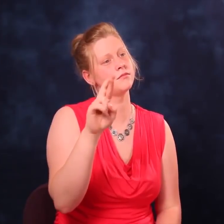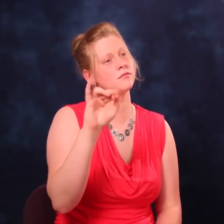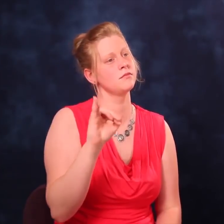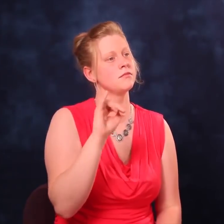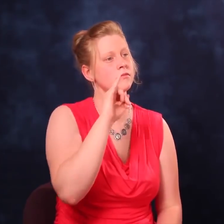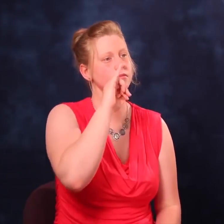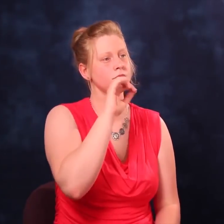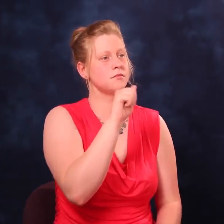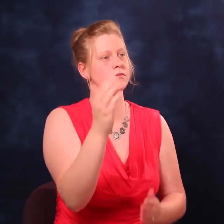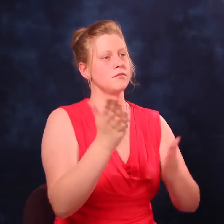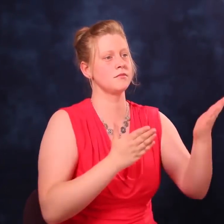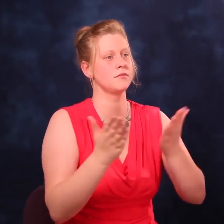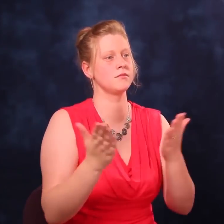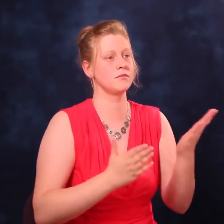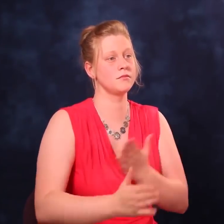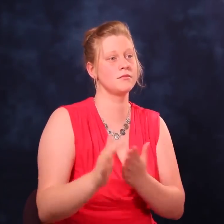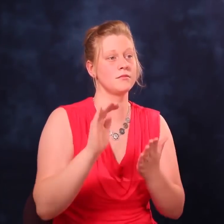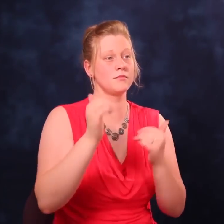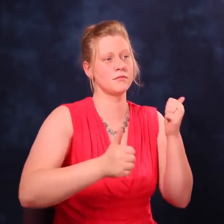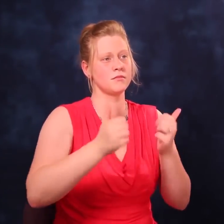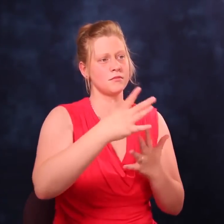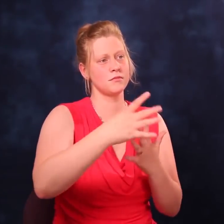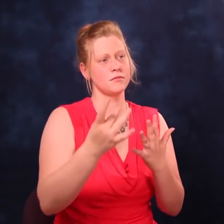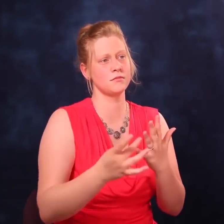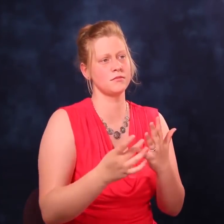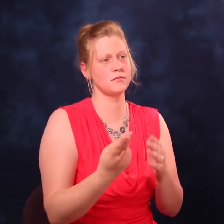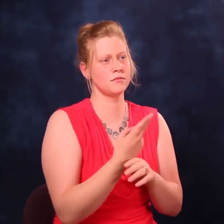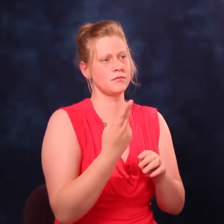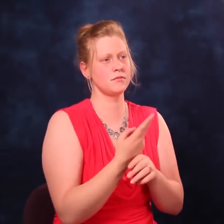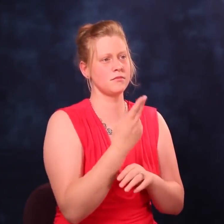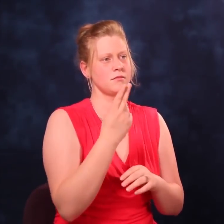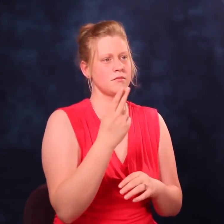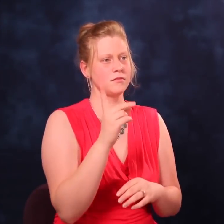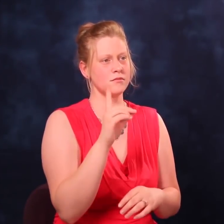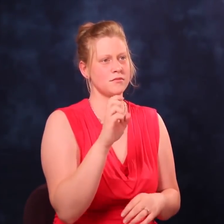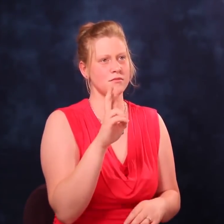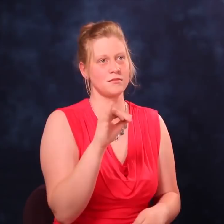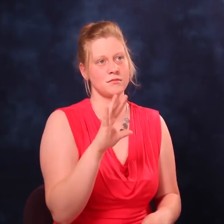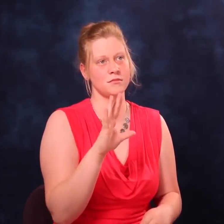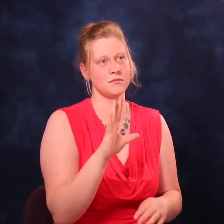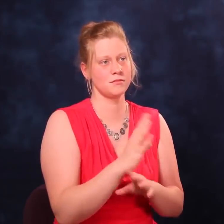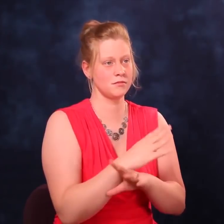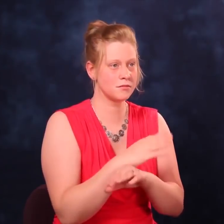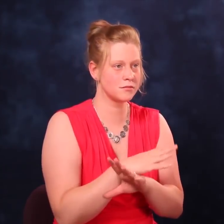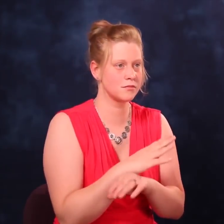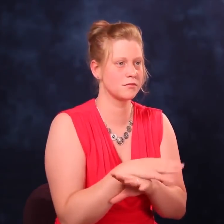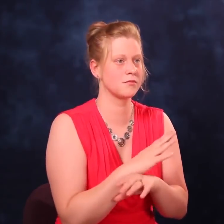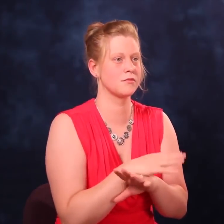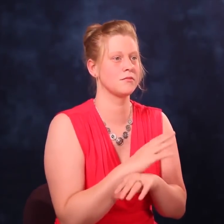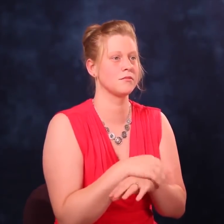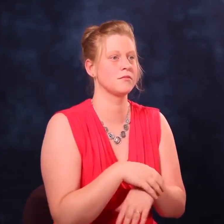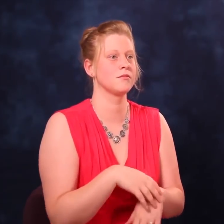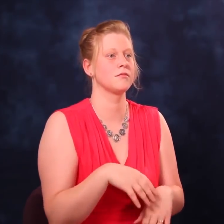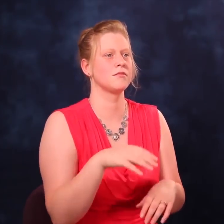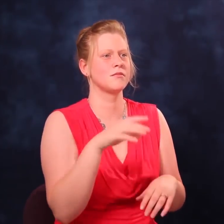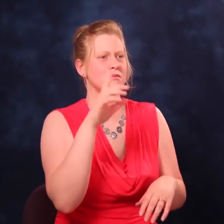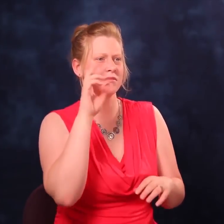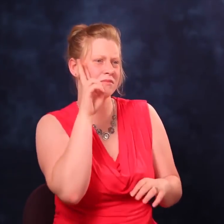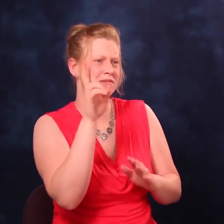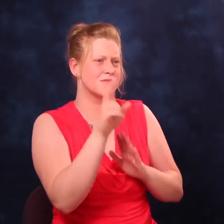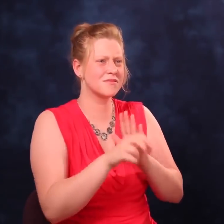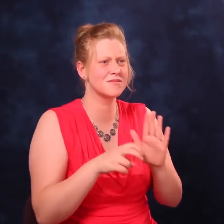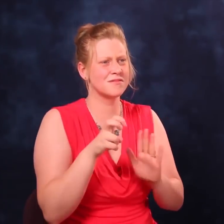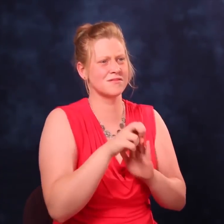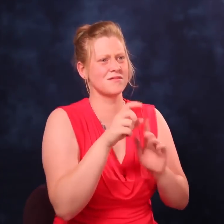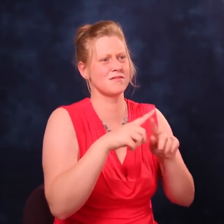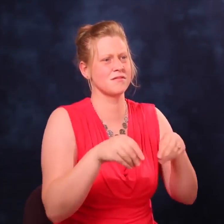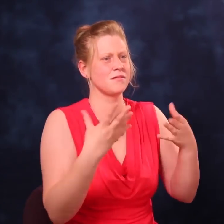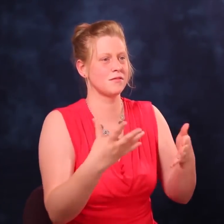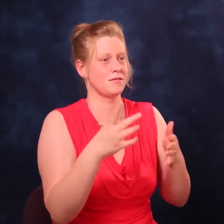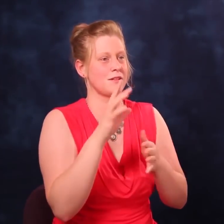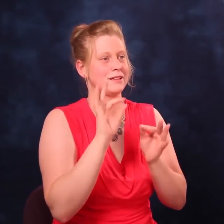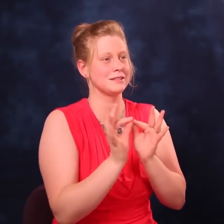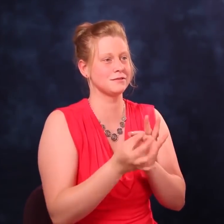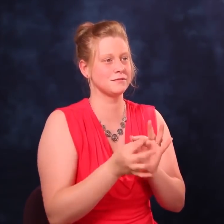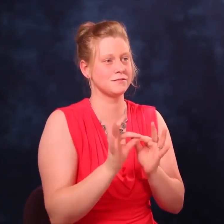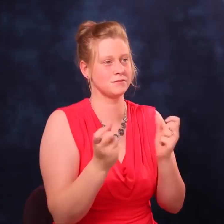VRI is a service which uses devices such as web cameras or Videophones to provide sign